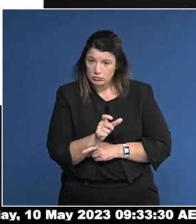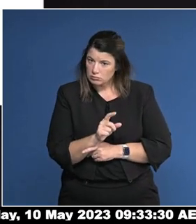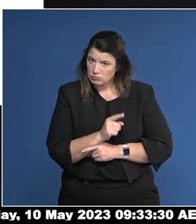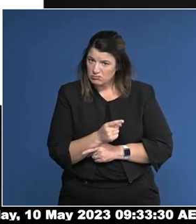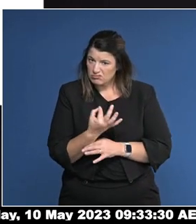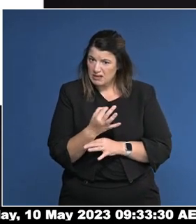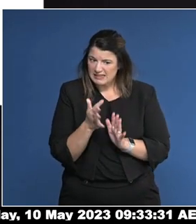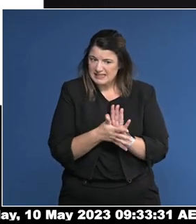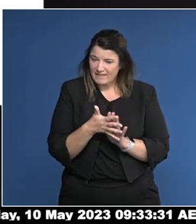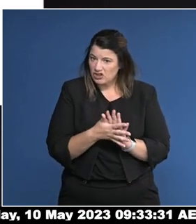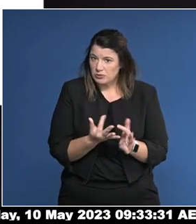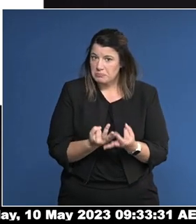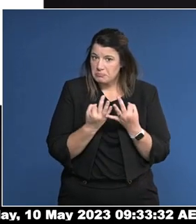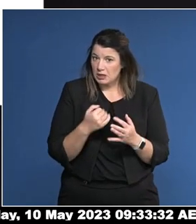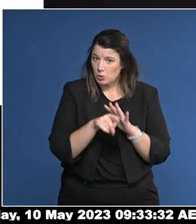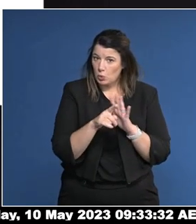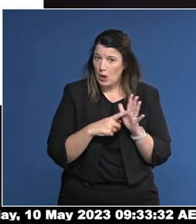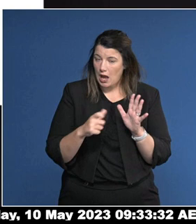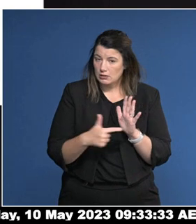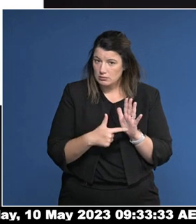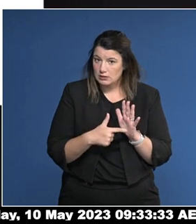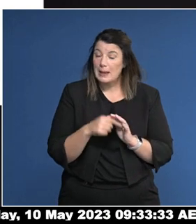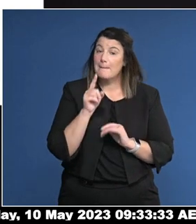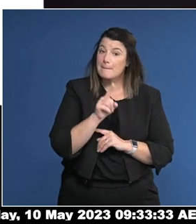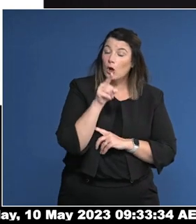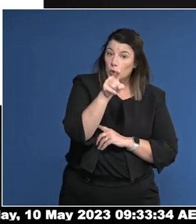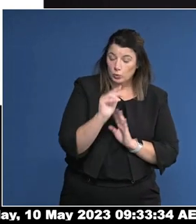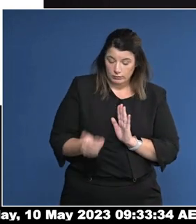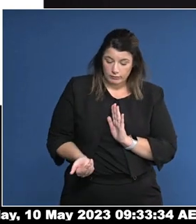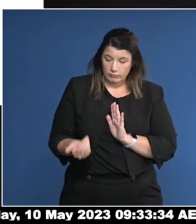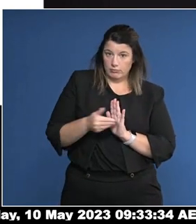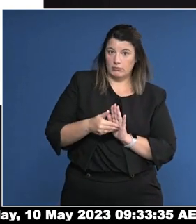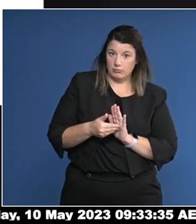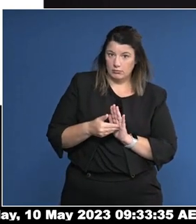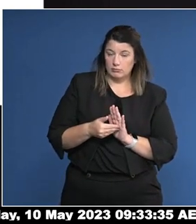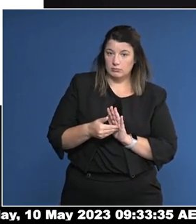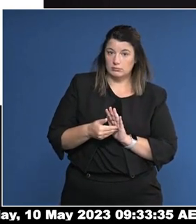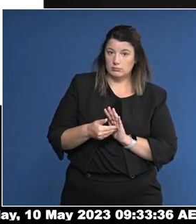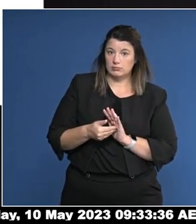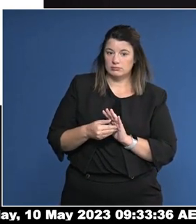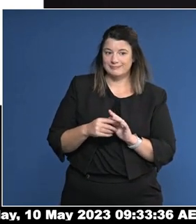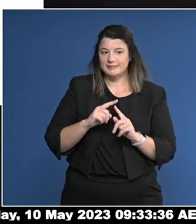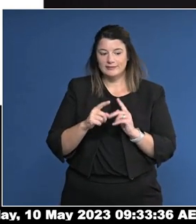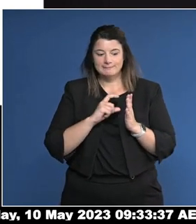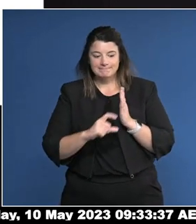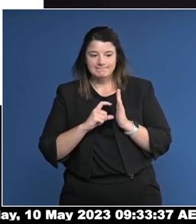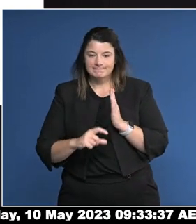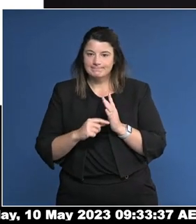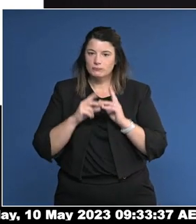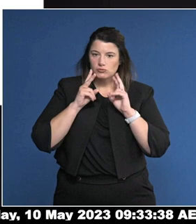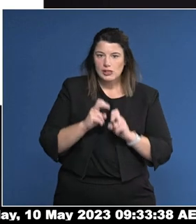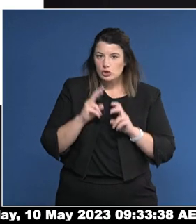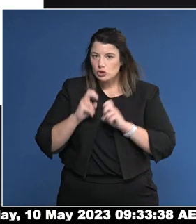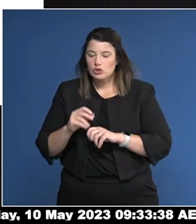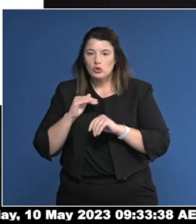You in your statement have included some articles about the concept of